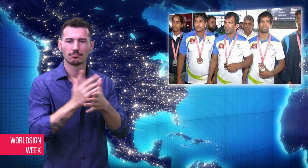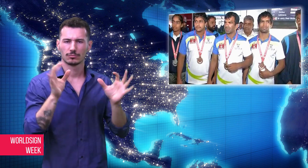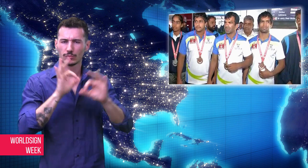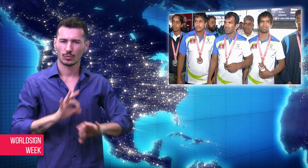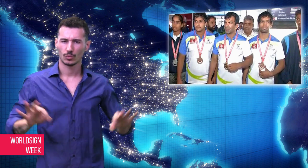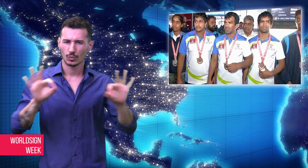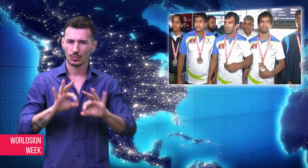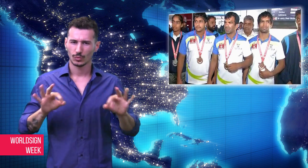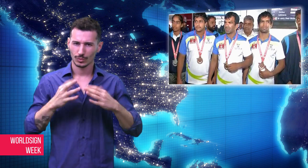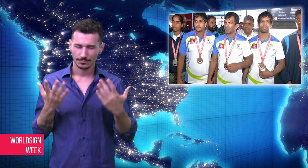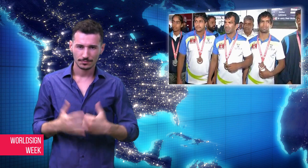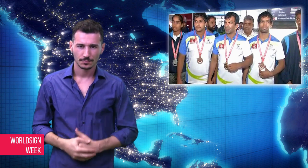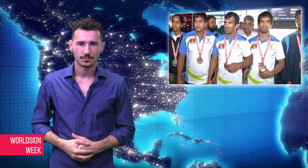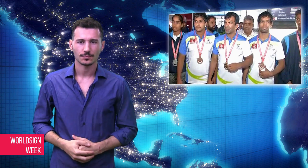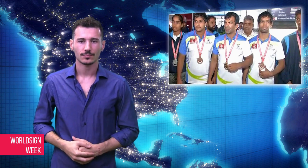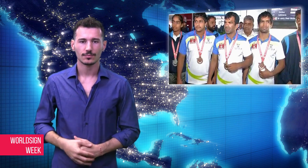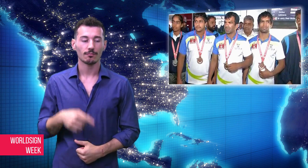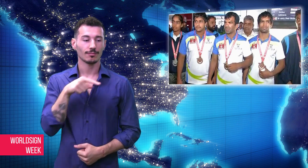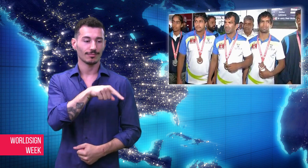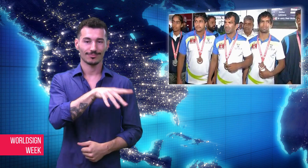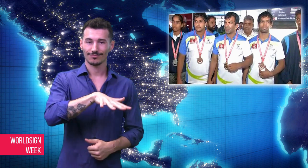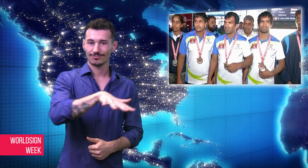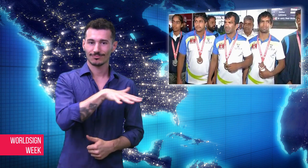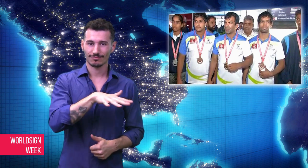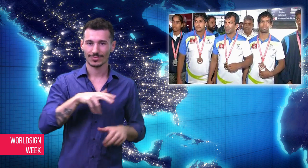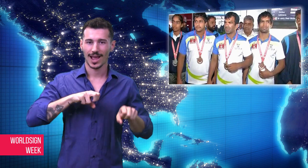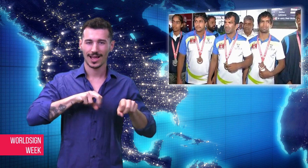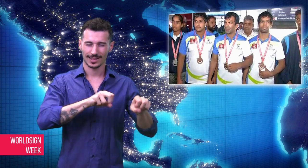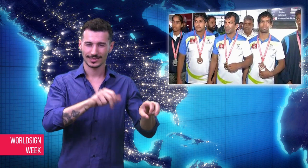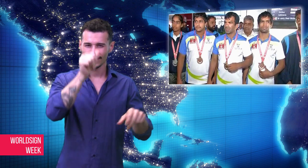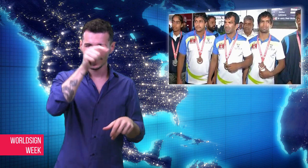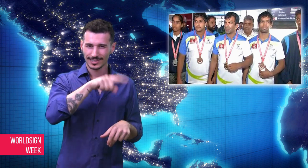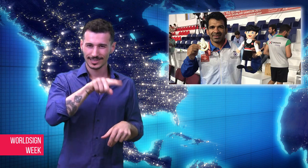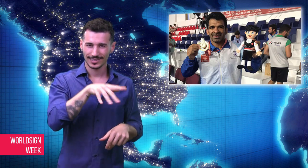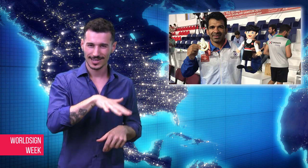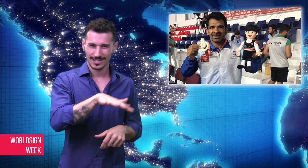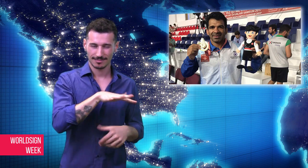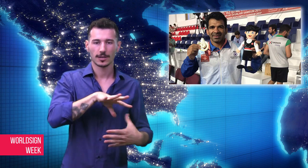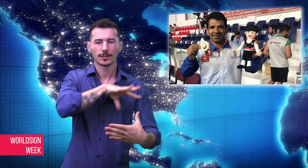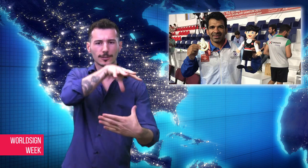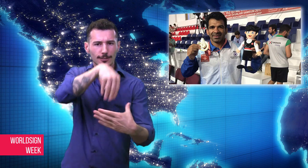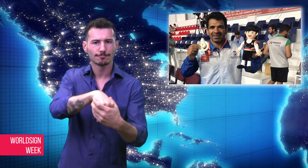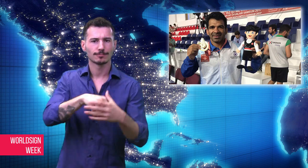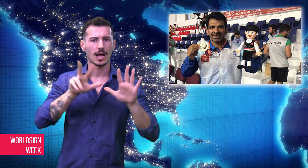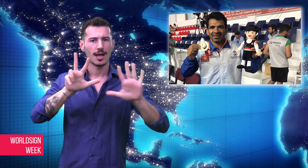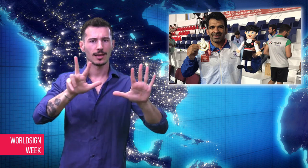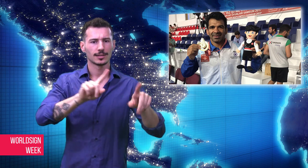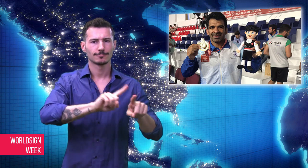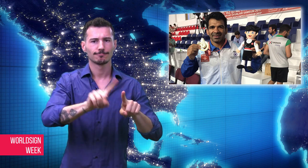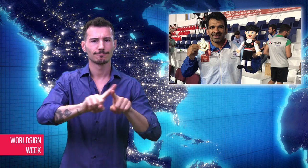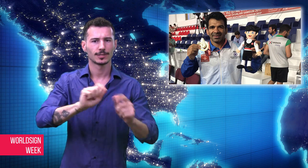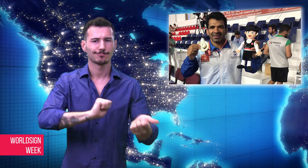in Turkey. The Indian athletes won five medals in eight different events. The